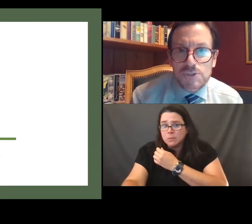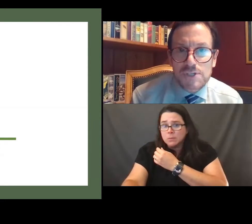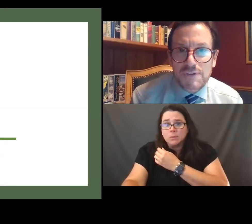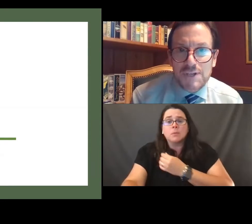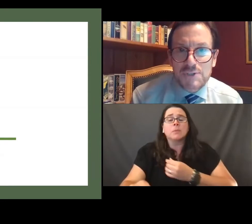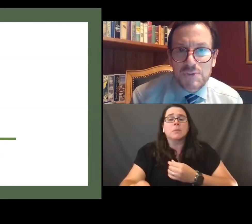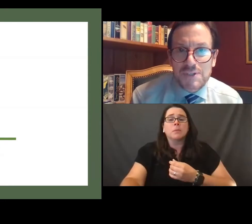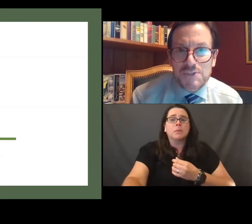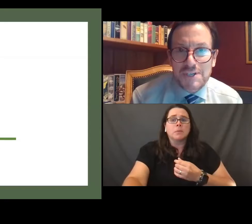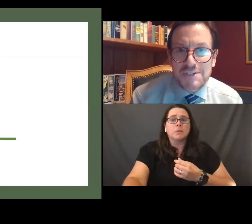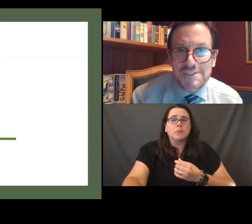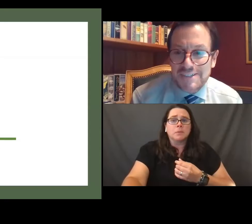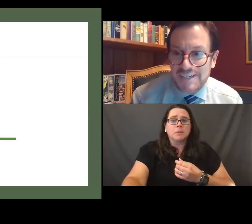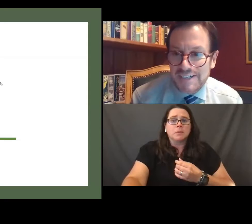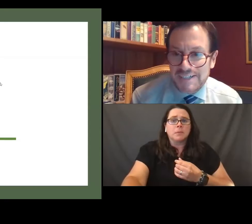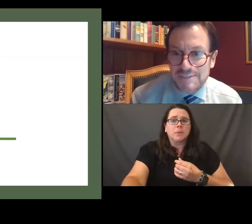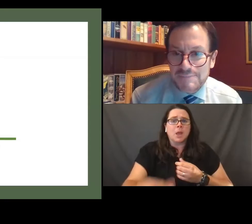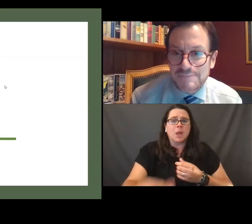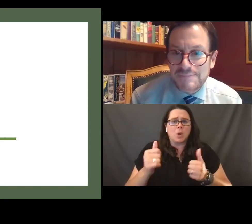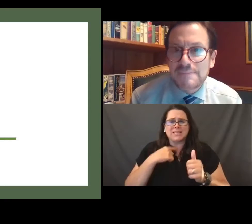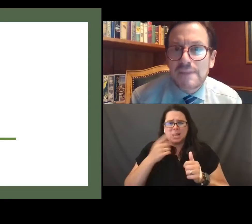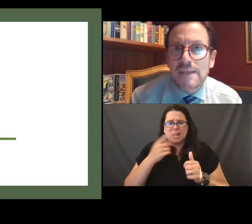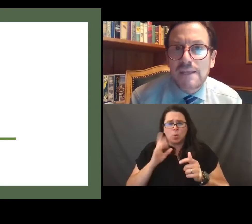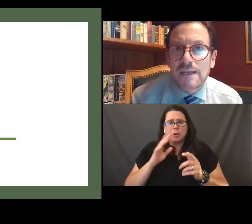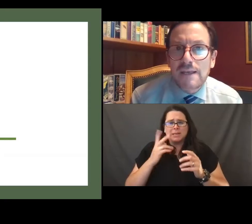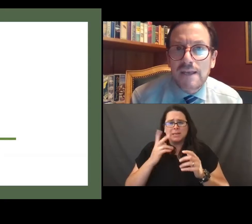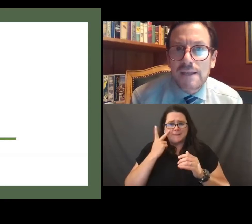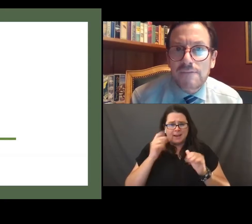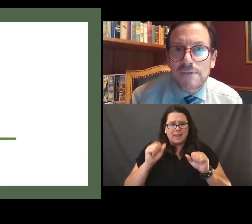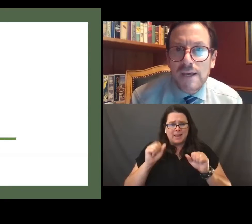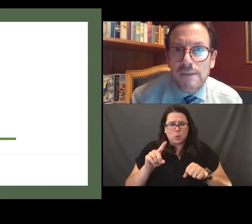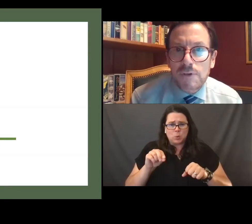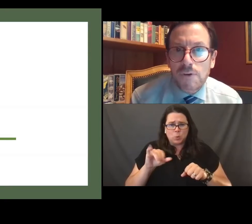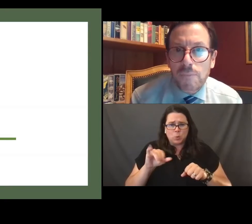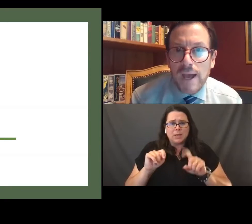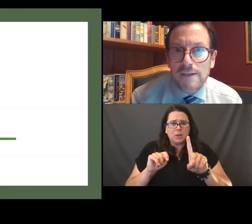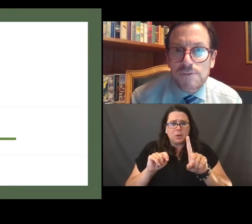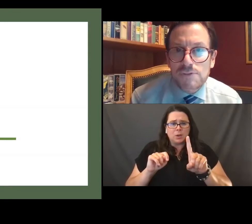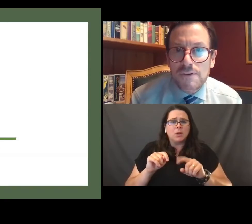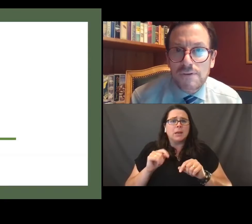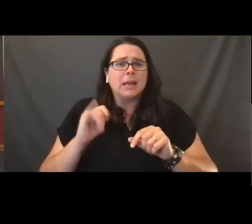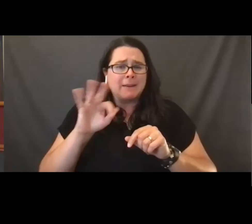Let me just see if I can do this here. If not, I'm gonna go back and start,